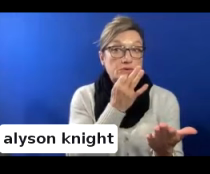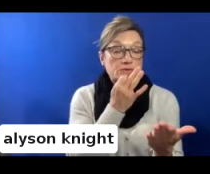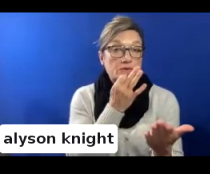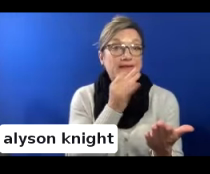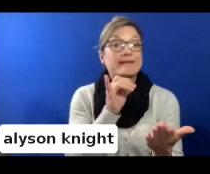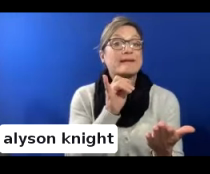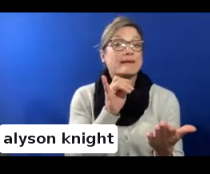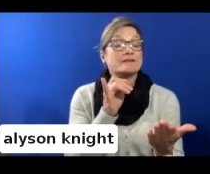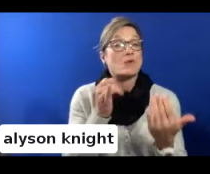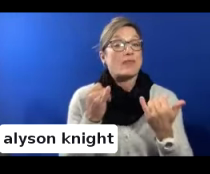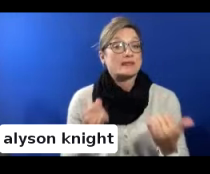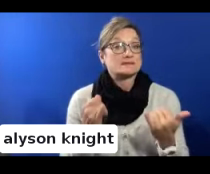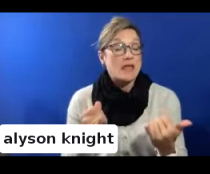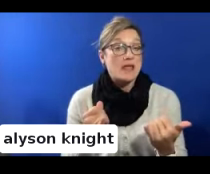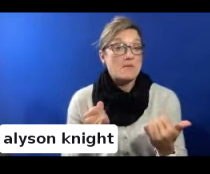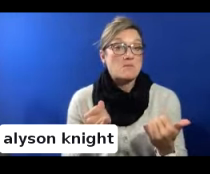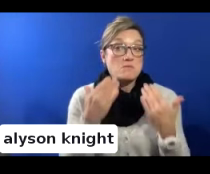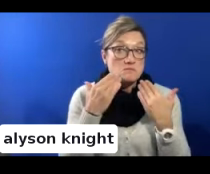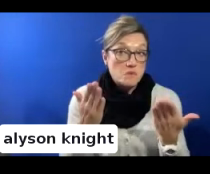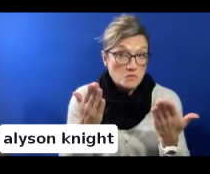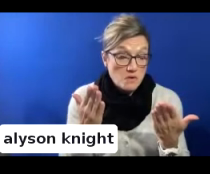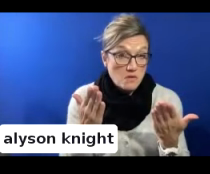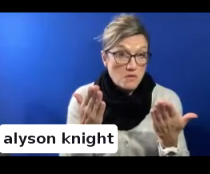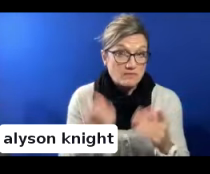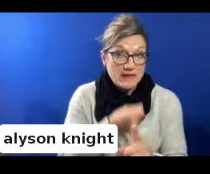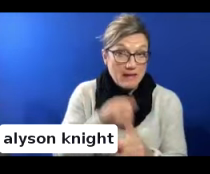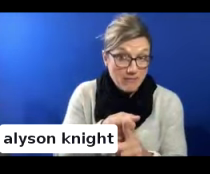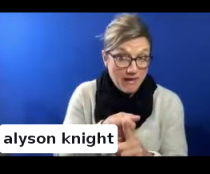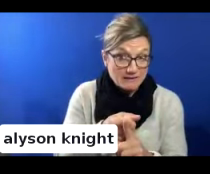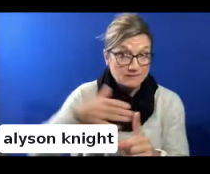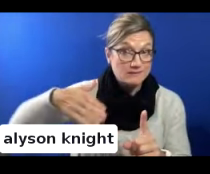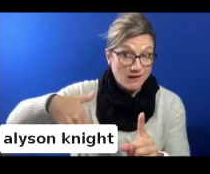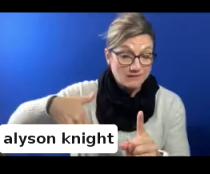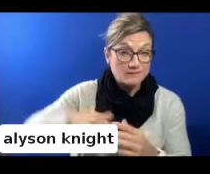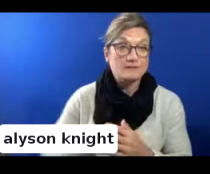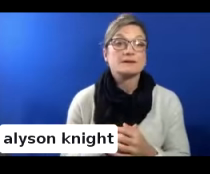At this time, we do not know the extent of the impact on the project timeline and outcomes.